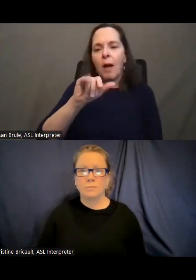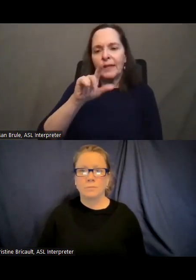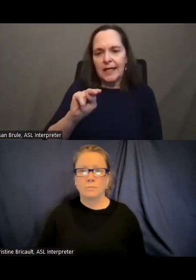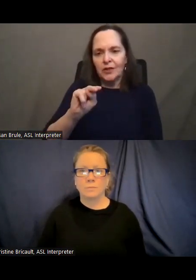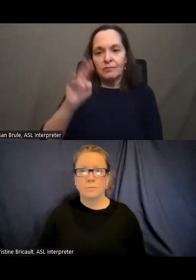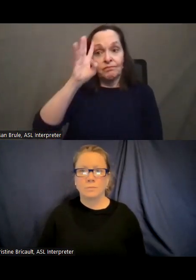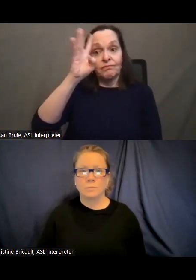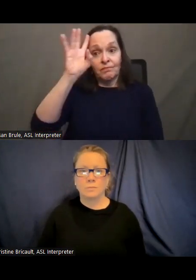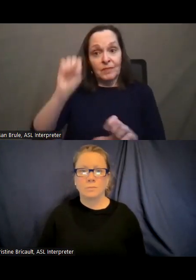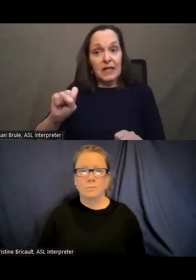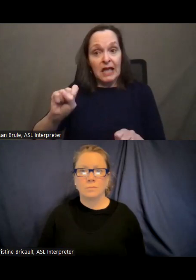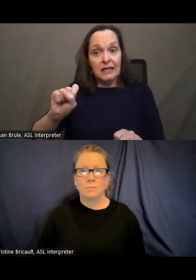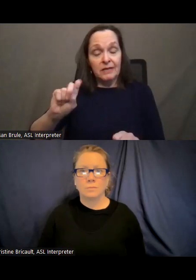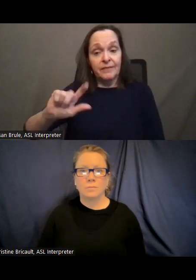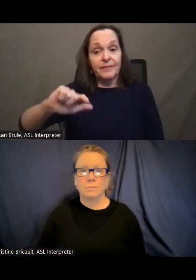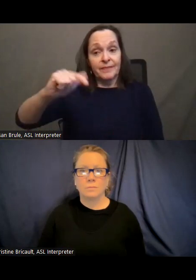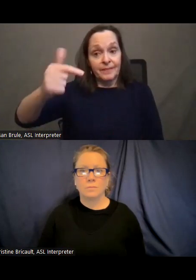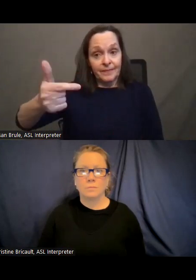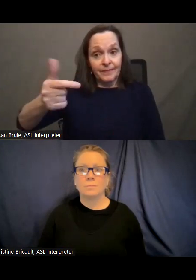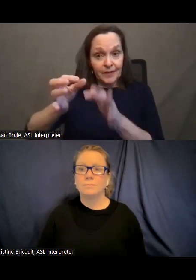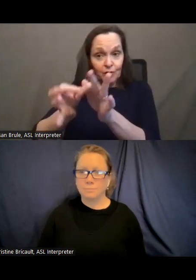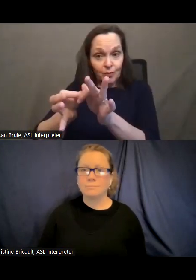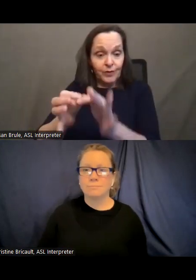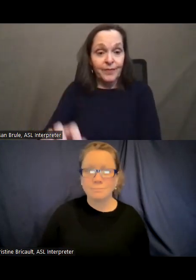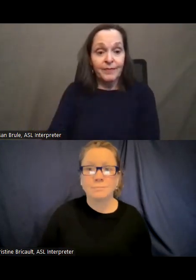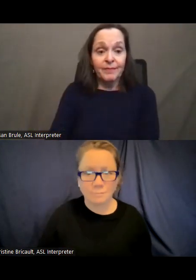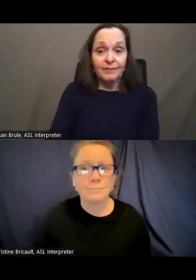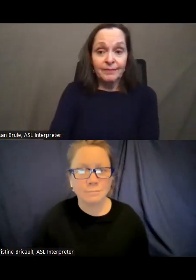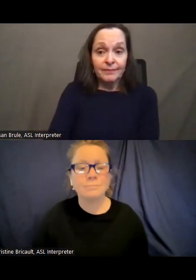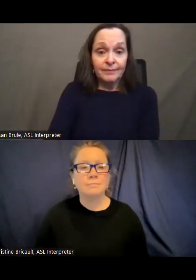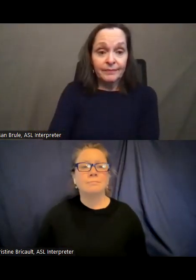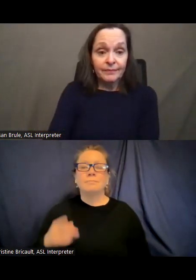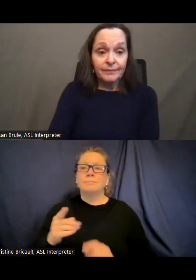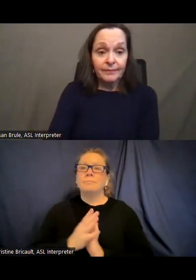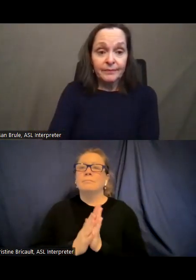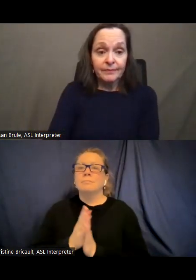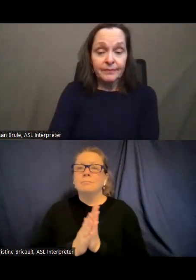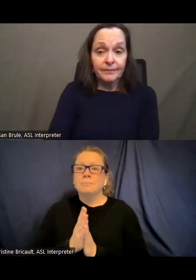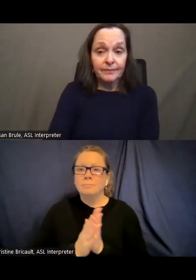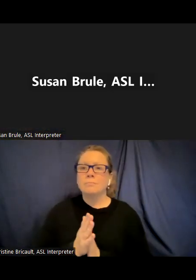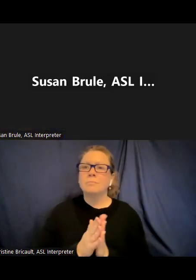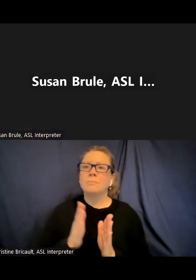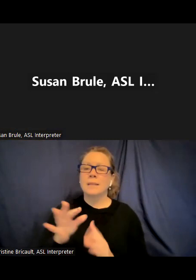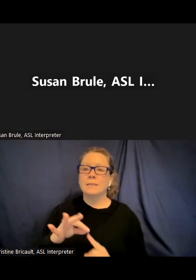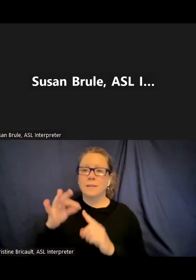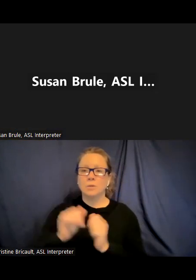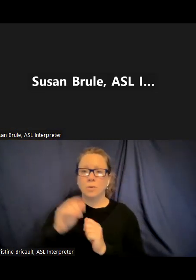especially in government work, we really like bright line rules,